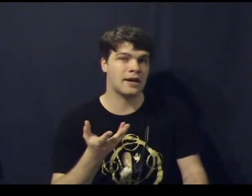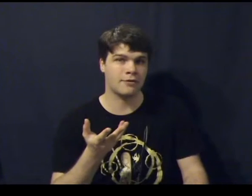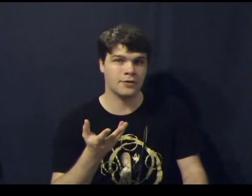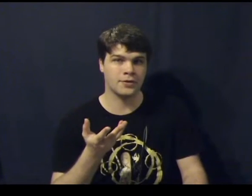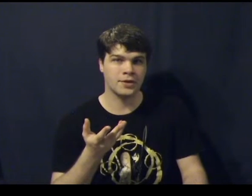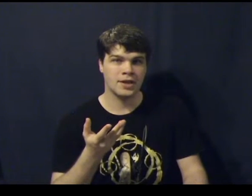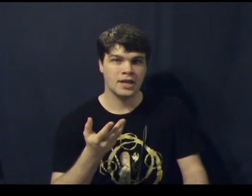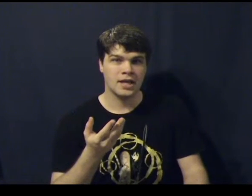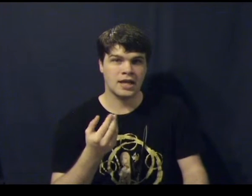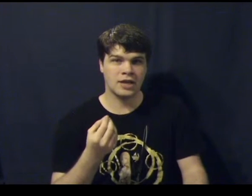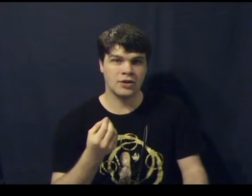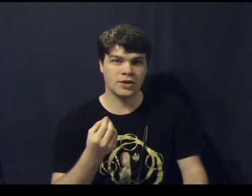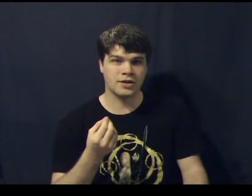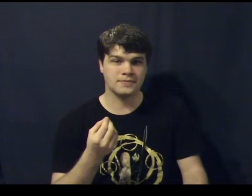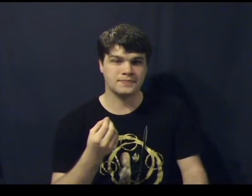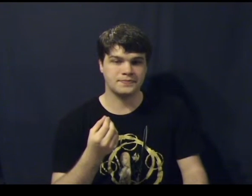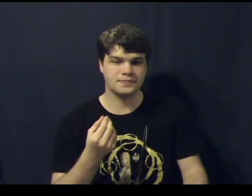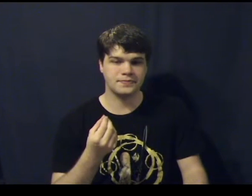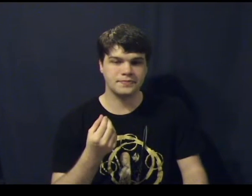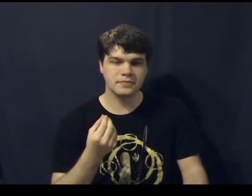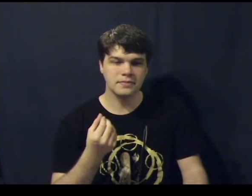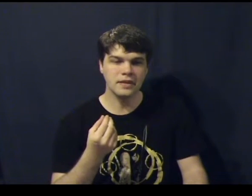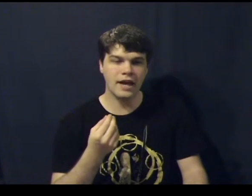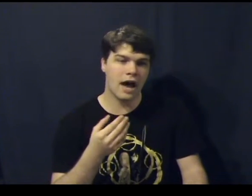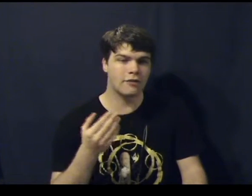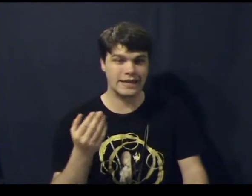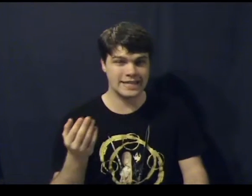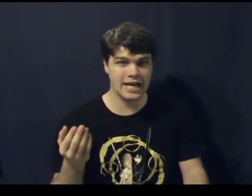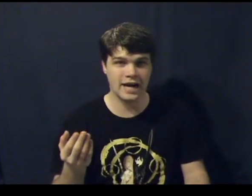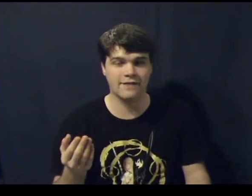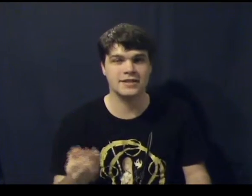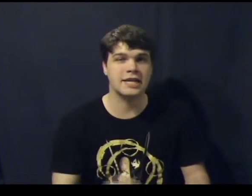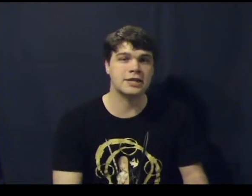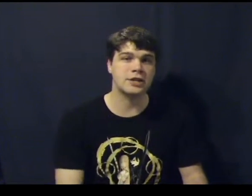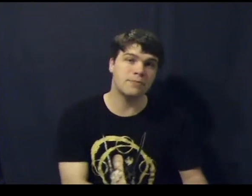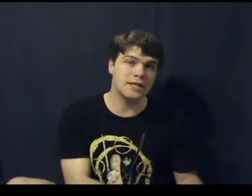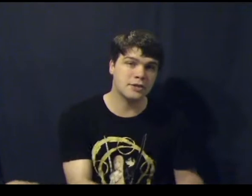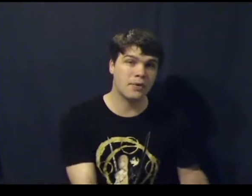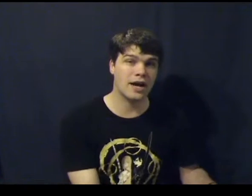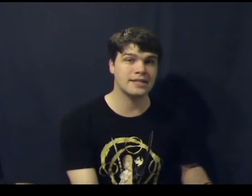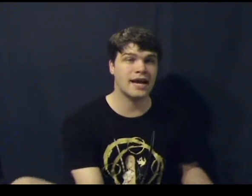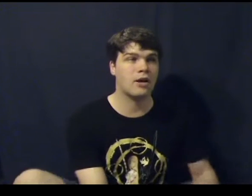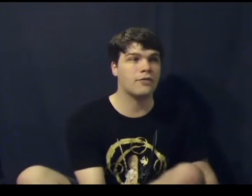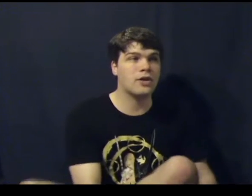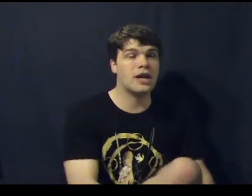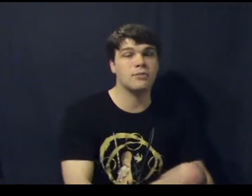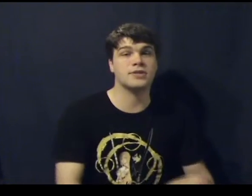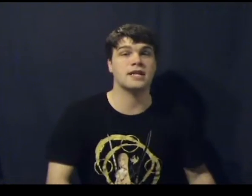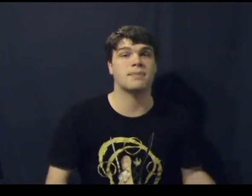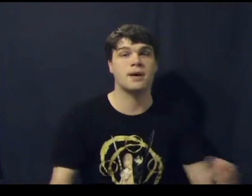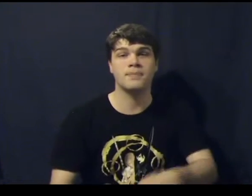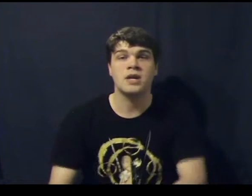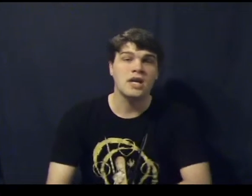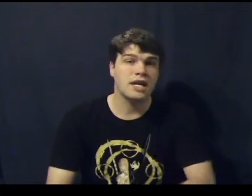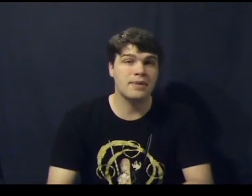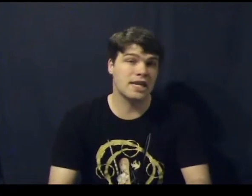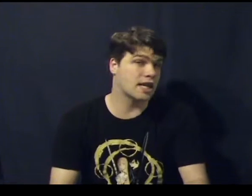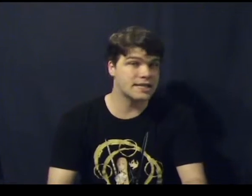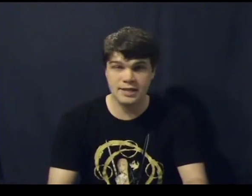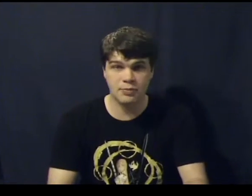in your everyday conversation, you'd be surprised at how often animals can come up. It can be a nice icebreaker